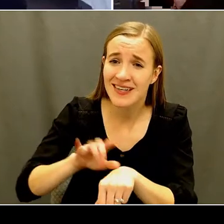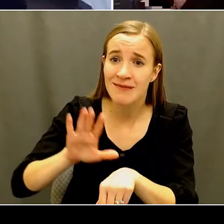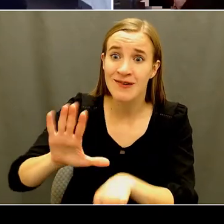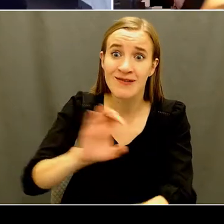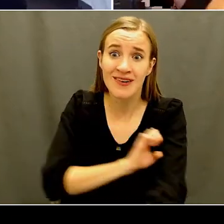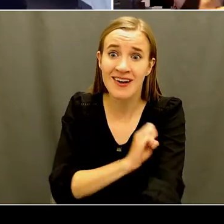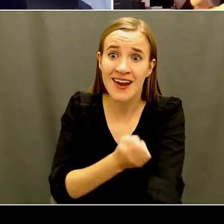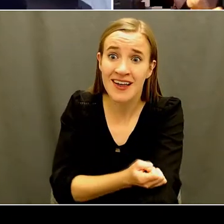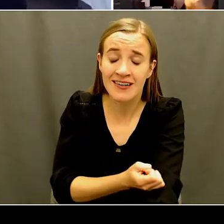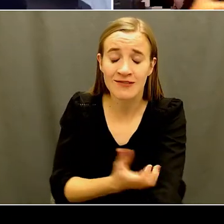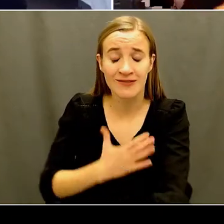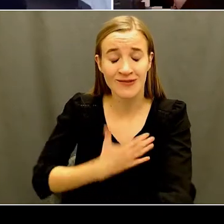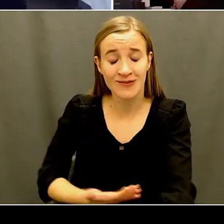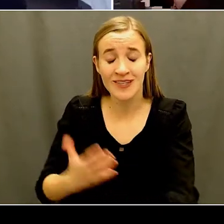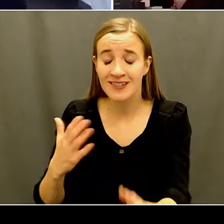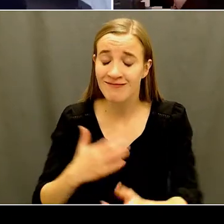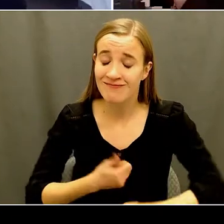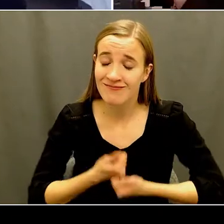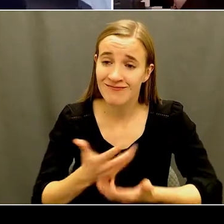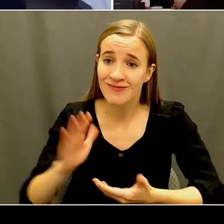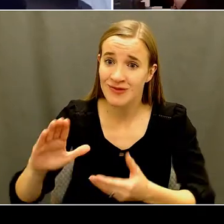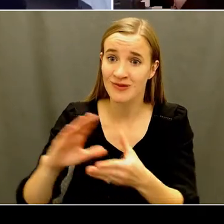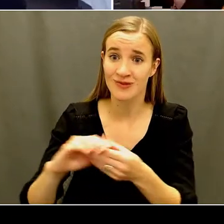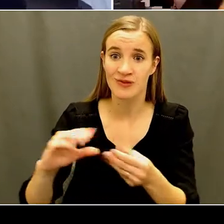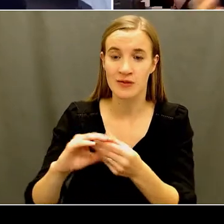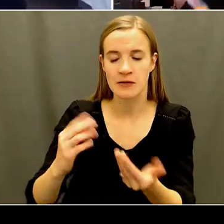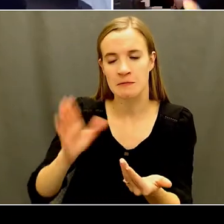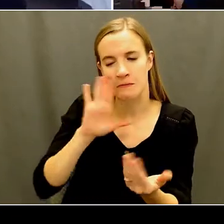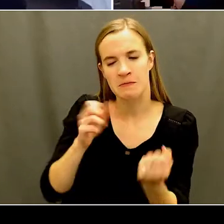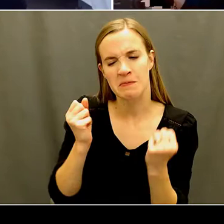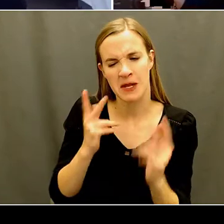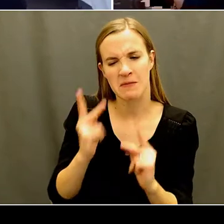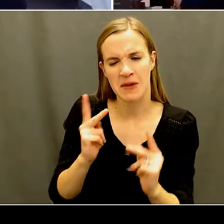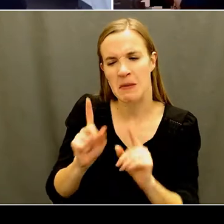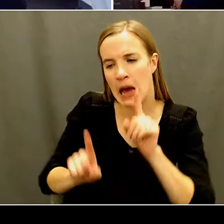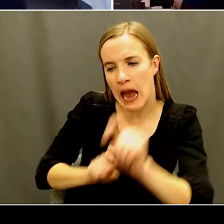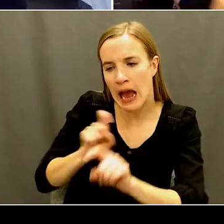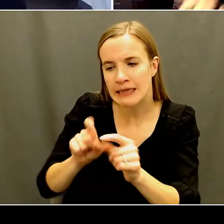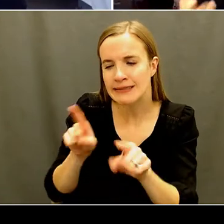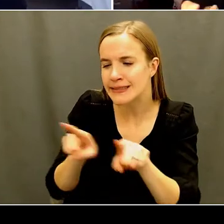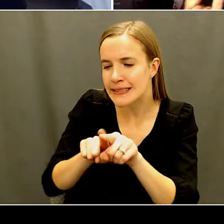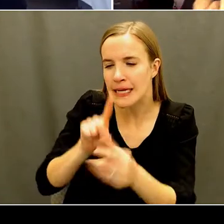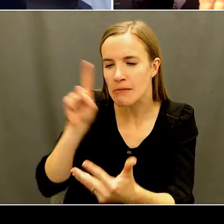topics that intersect very much and are very prevalent today. The ADA and